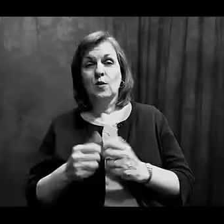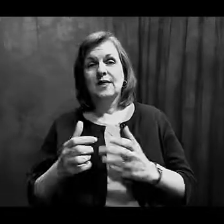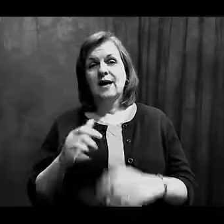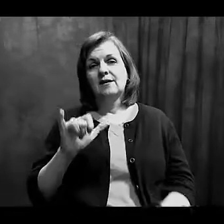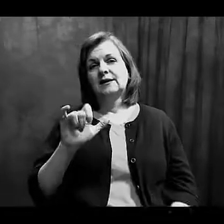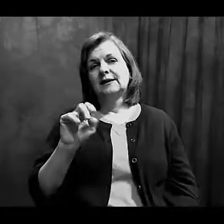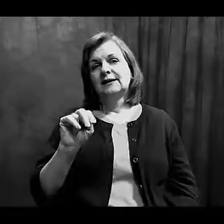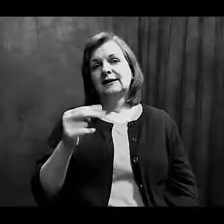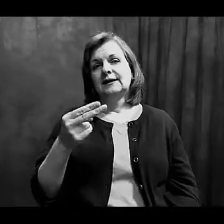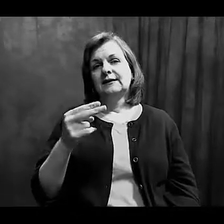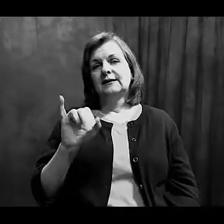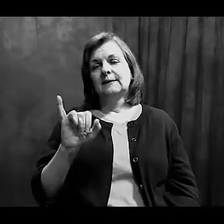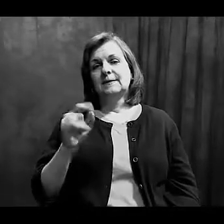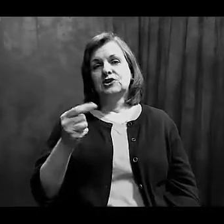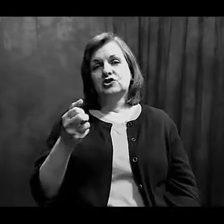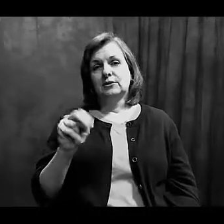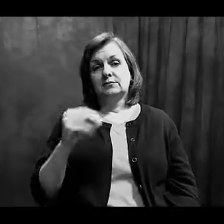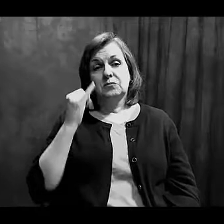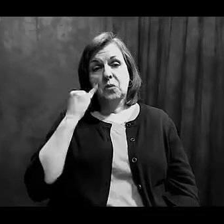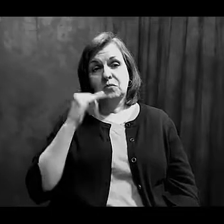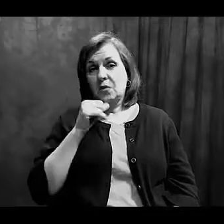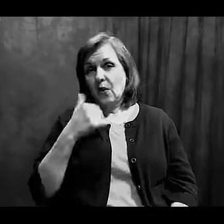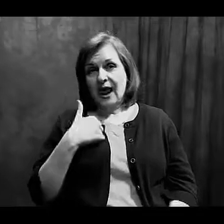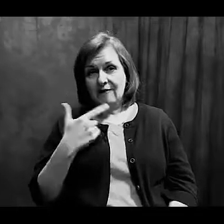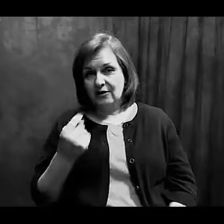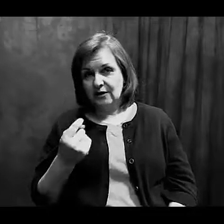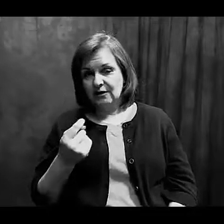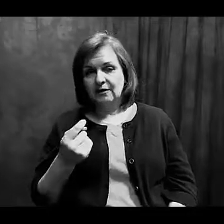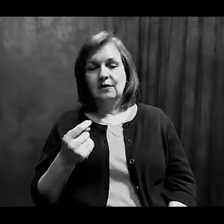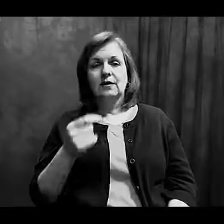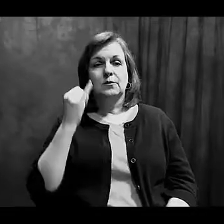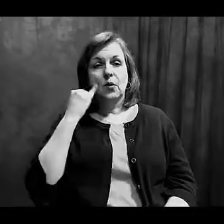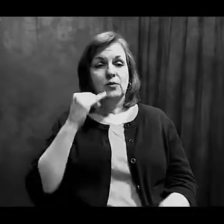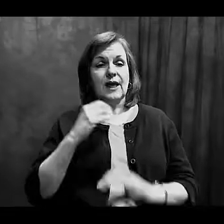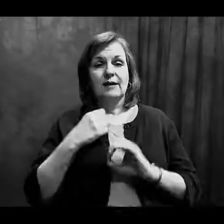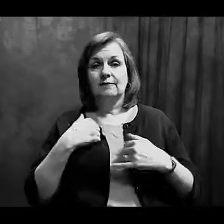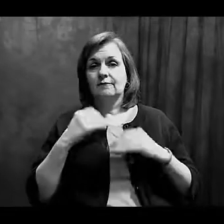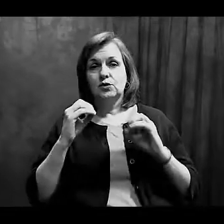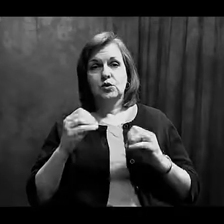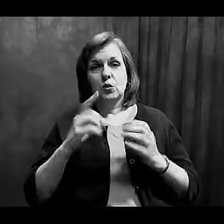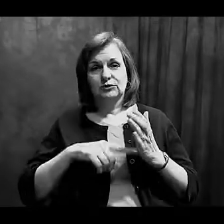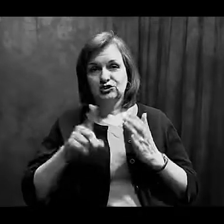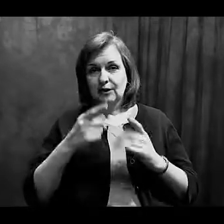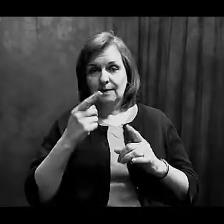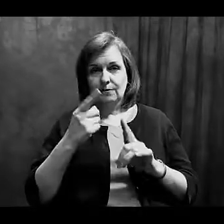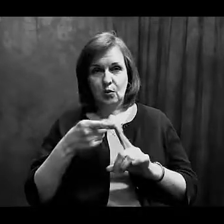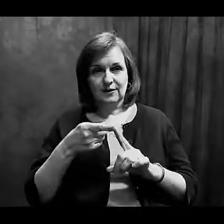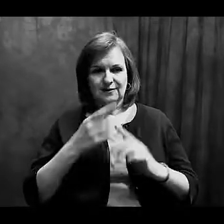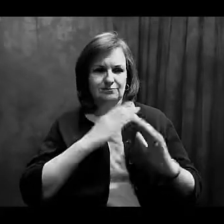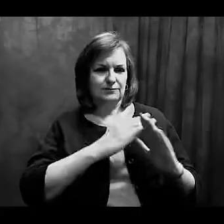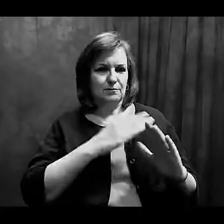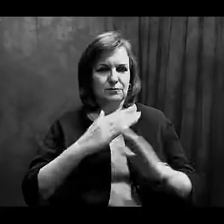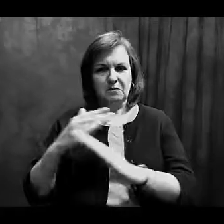so without inhibition or without checkpoints